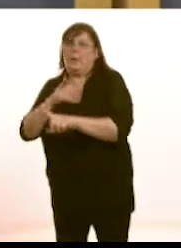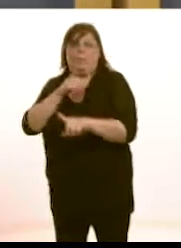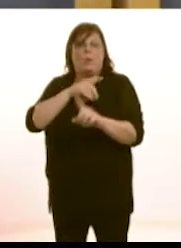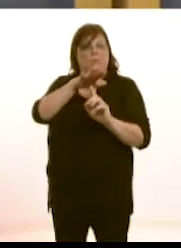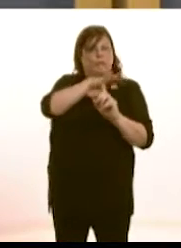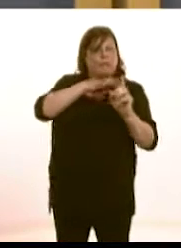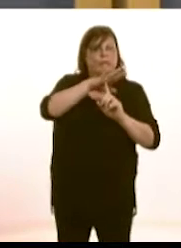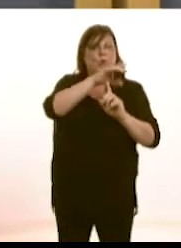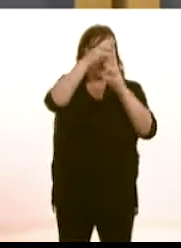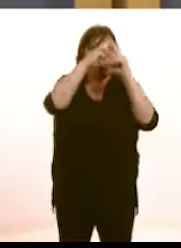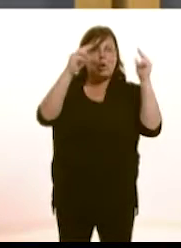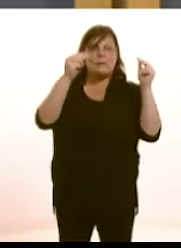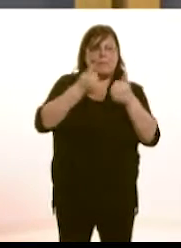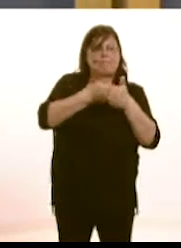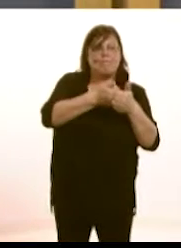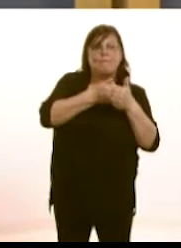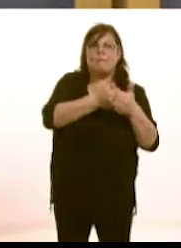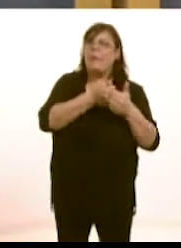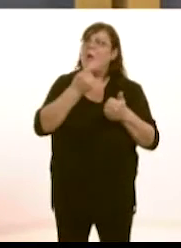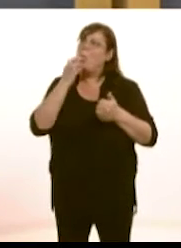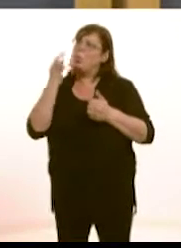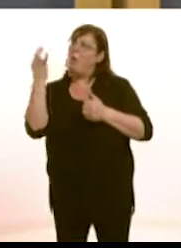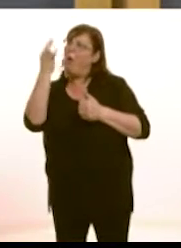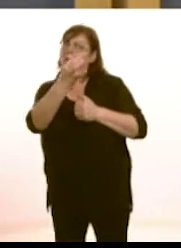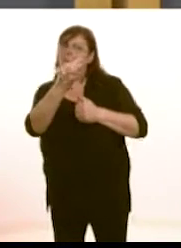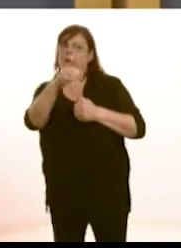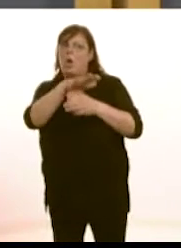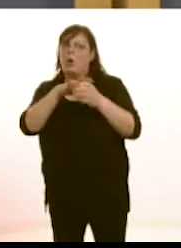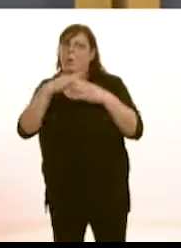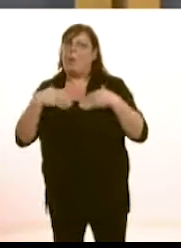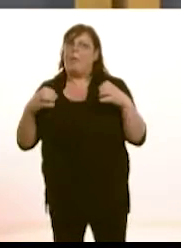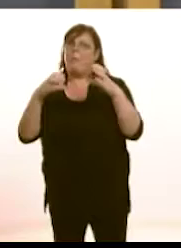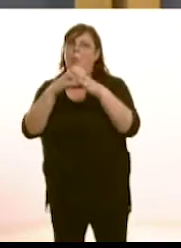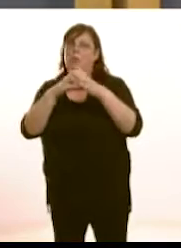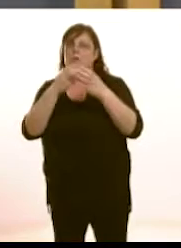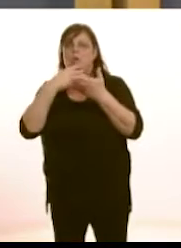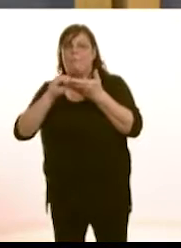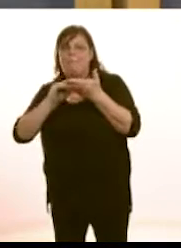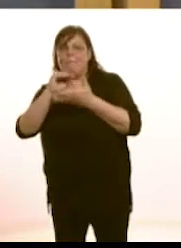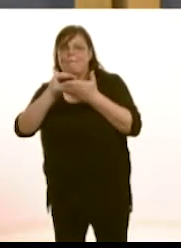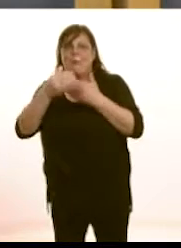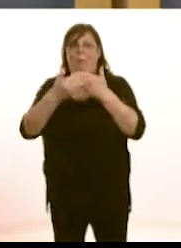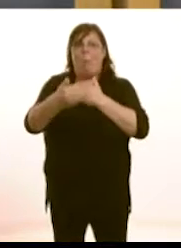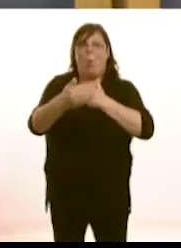And would he encourage local health boards to actively develop investment cases to employ more specialist epilepsy nurses?